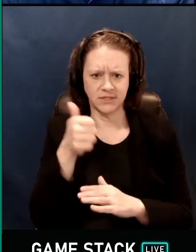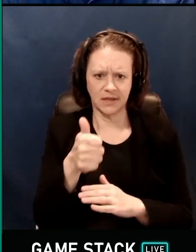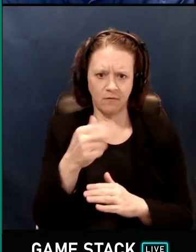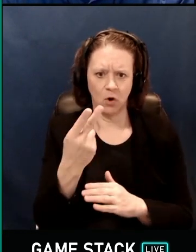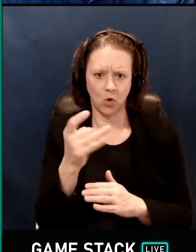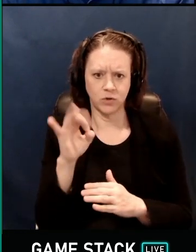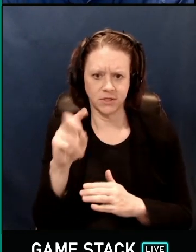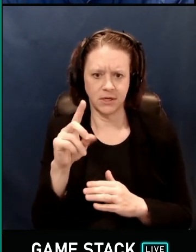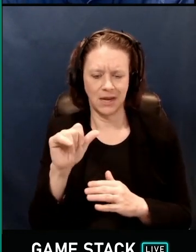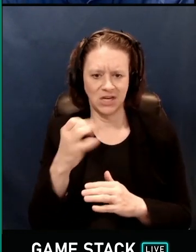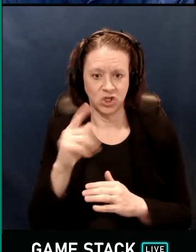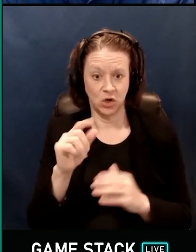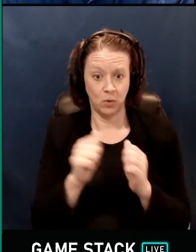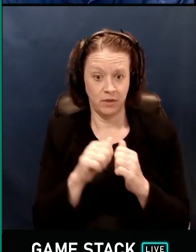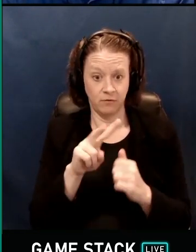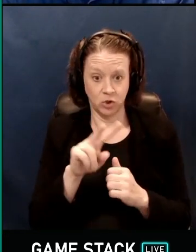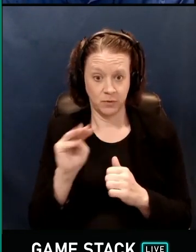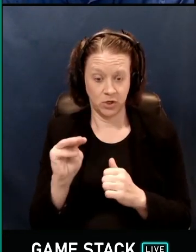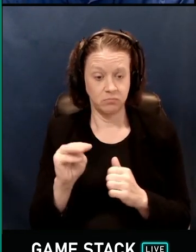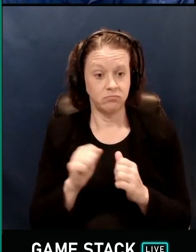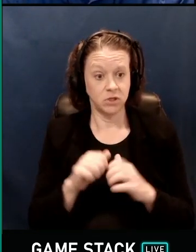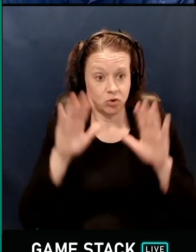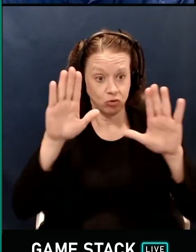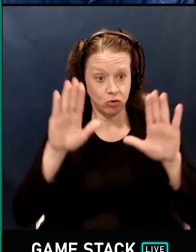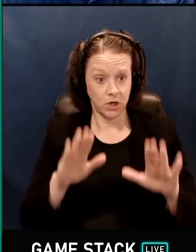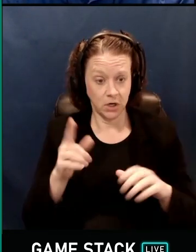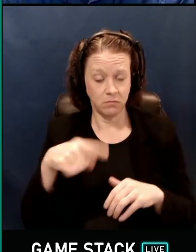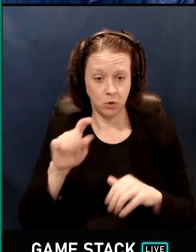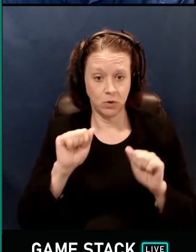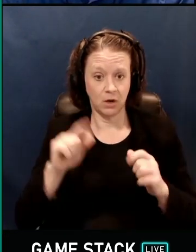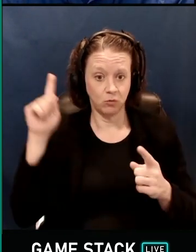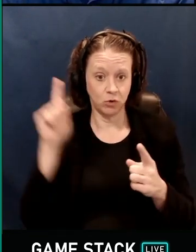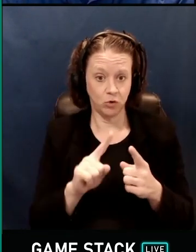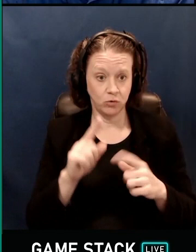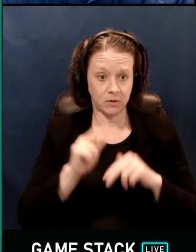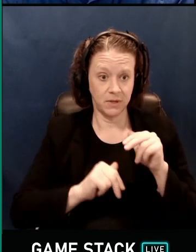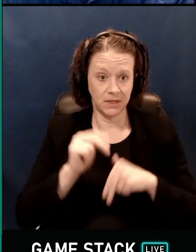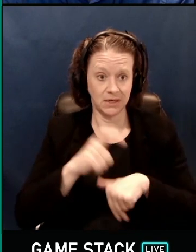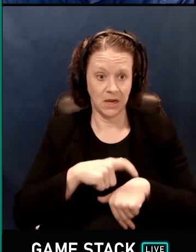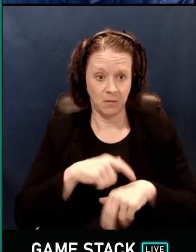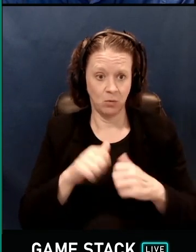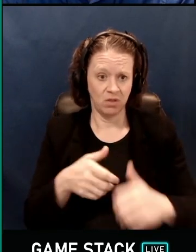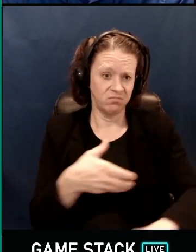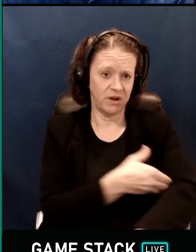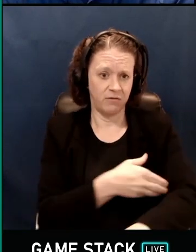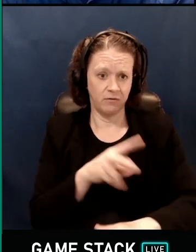It's great that you can reduce build time with powerful virtual machines,